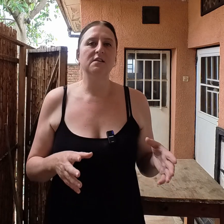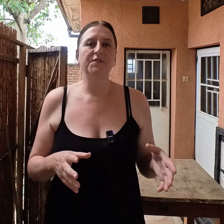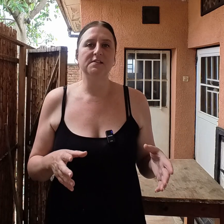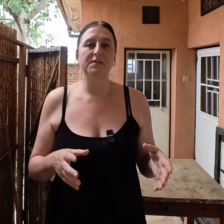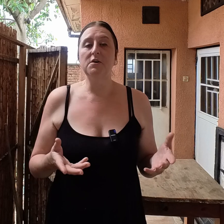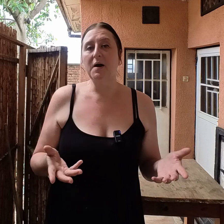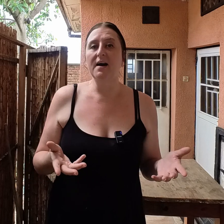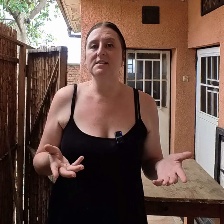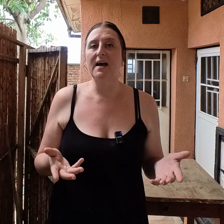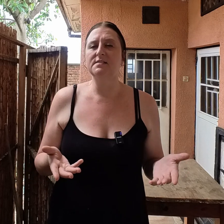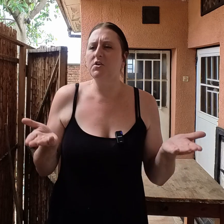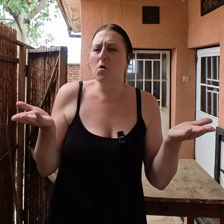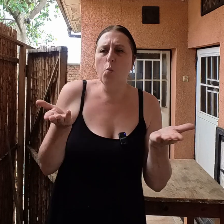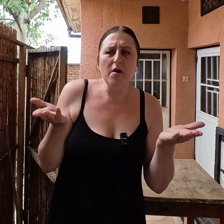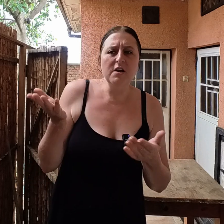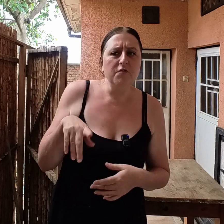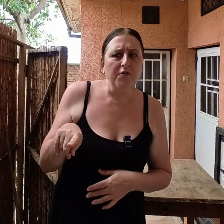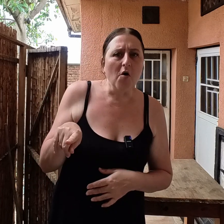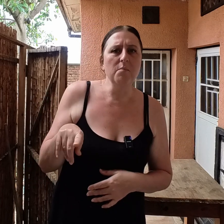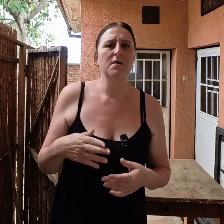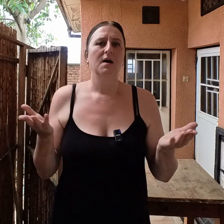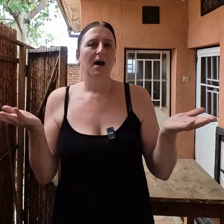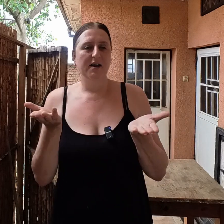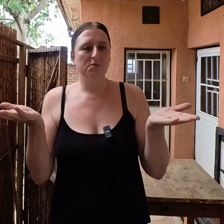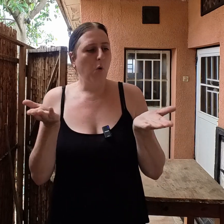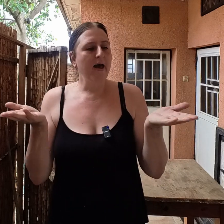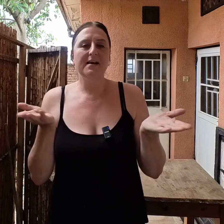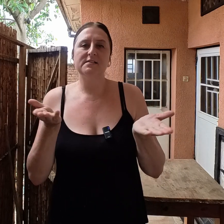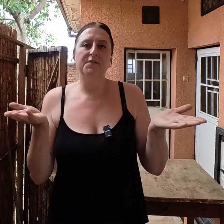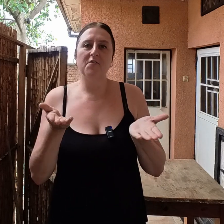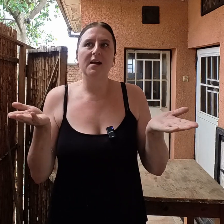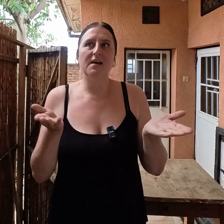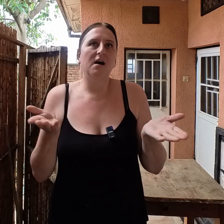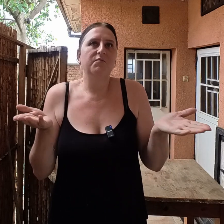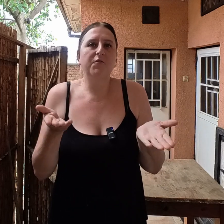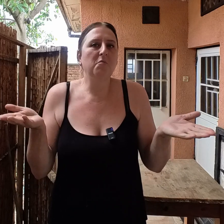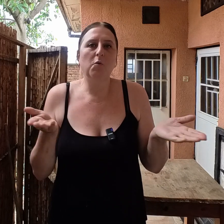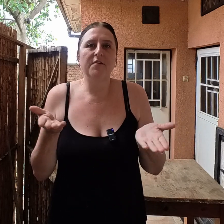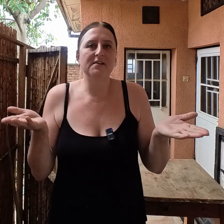in the first video about how to ask, you know, where are you from? And where is a very formal way of